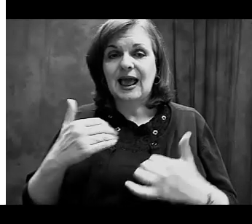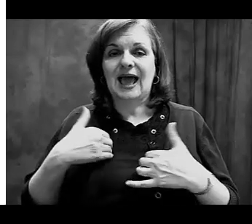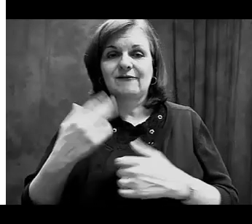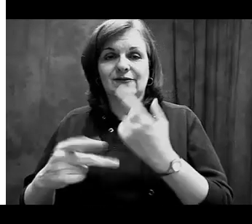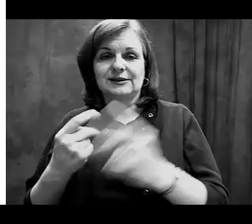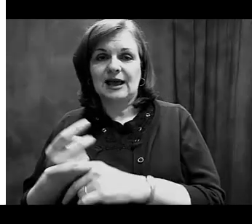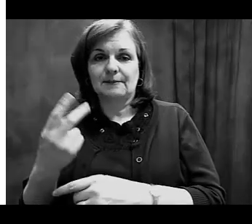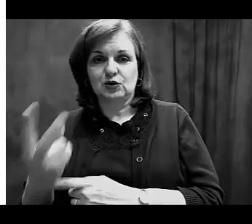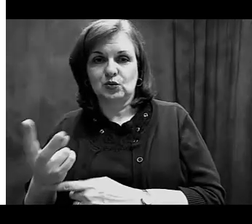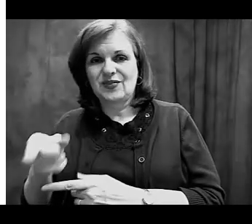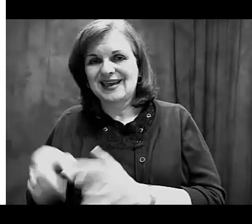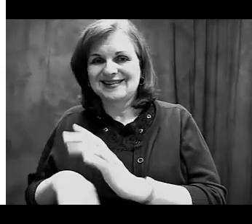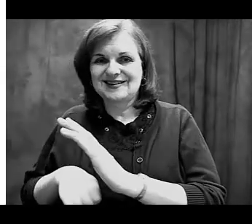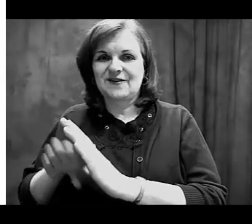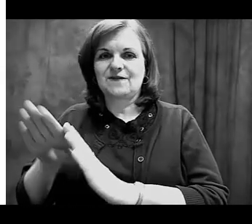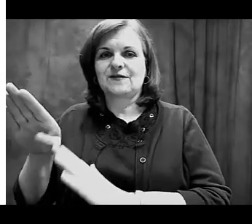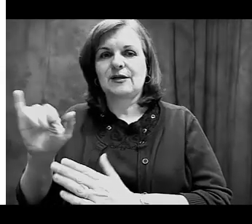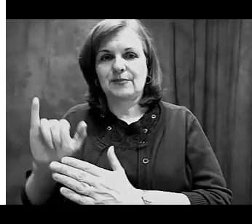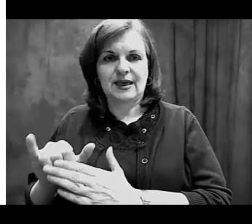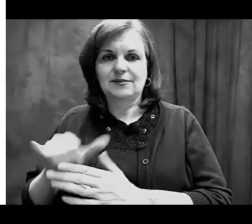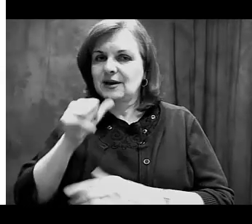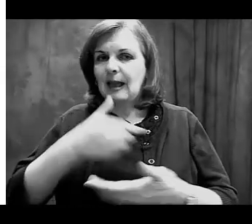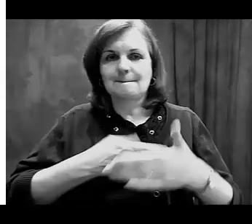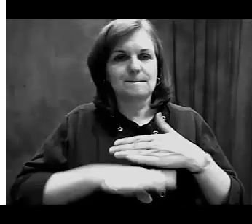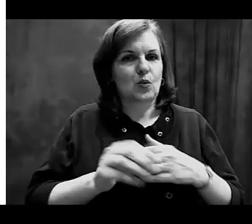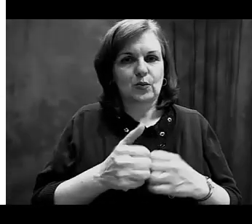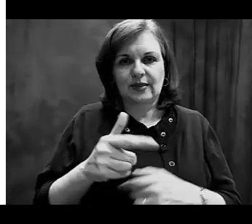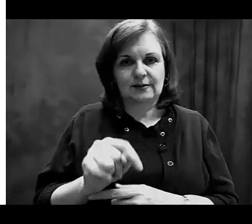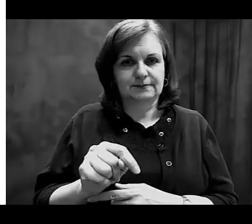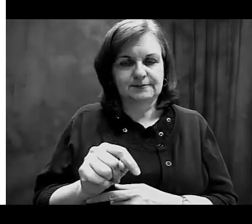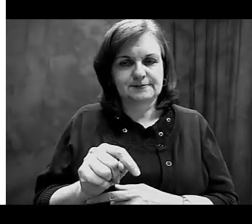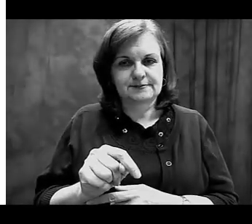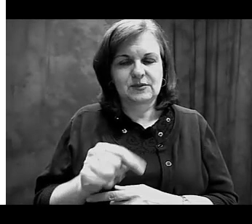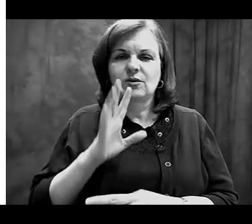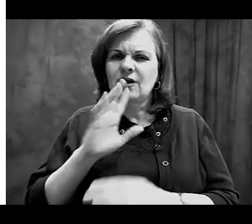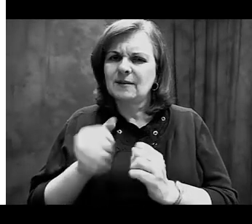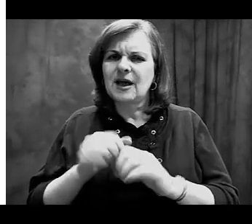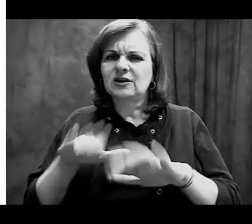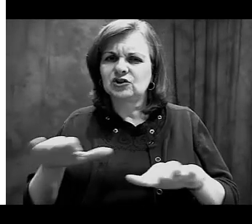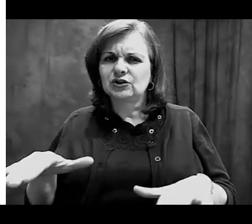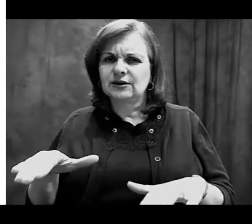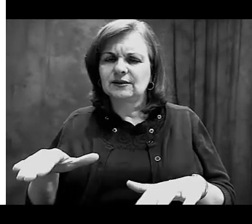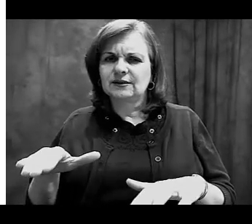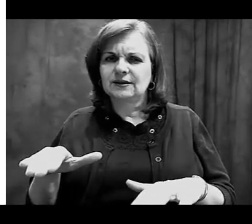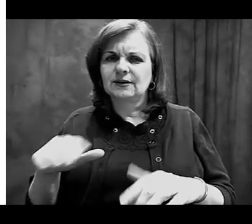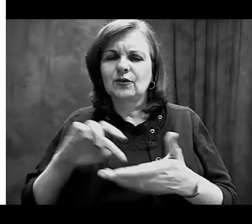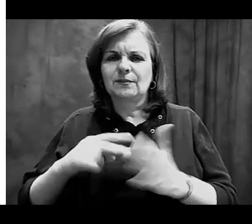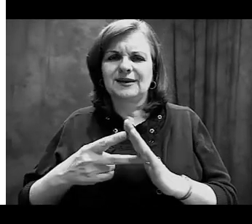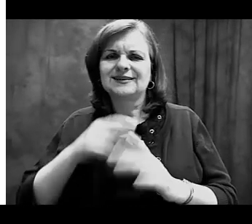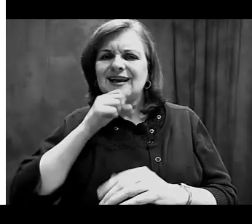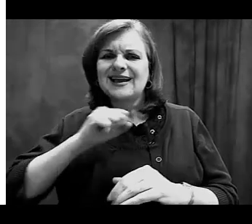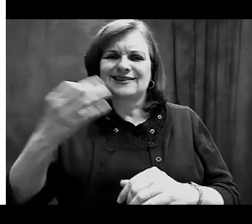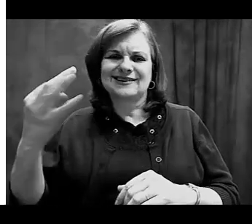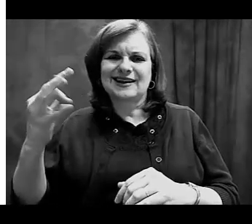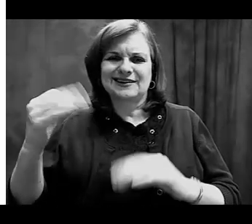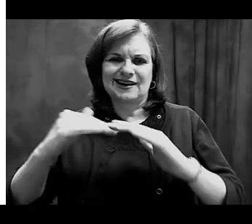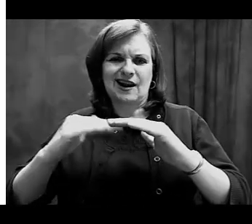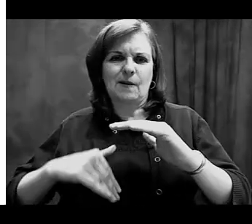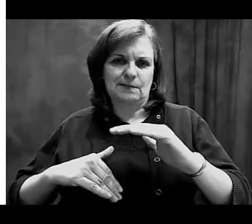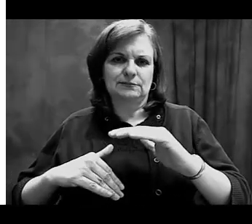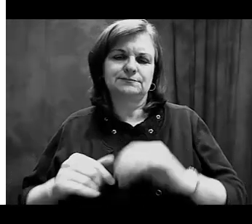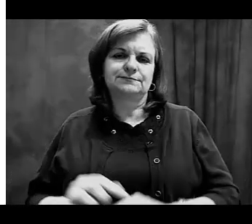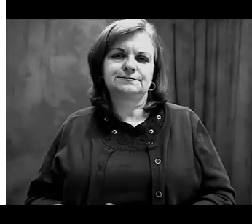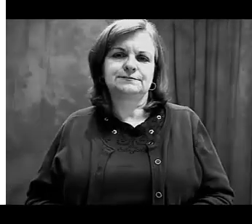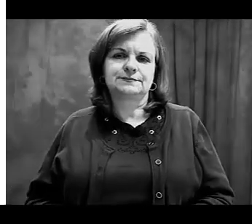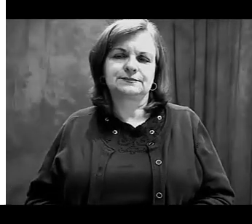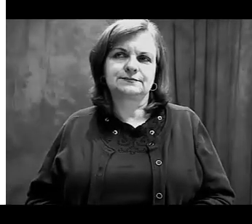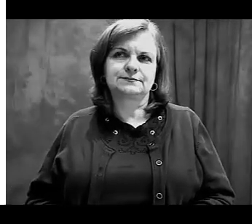with this condition -- they developed it over their lifetimes and when we're talking about children we are talking under the age of 19